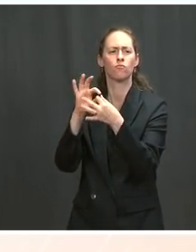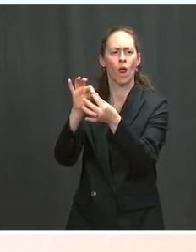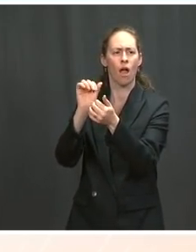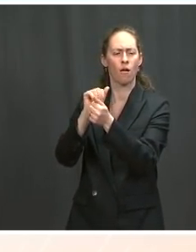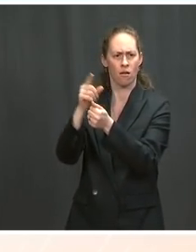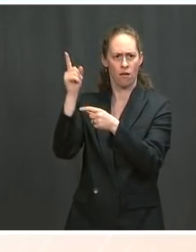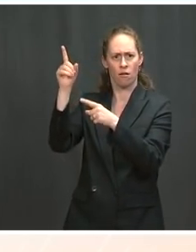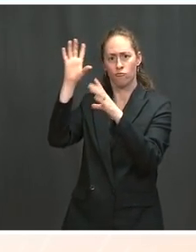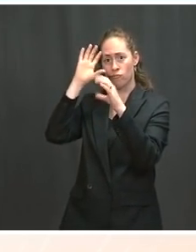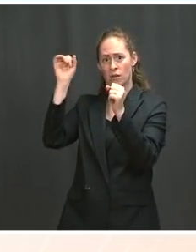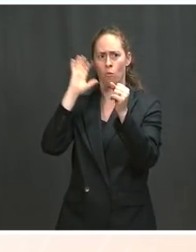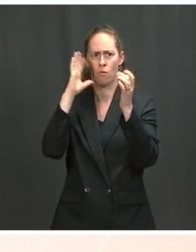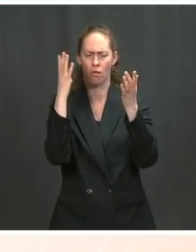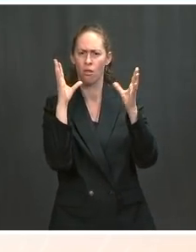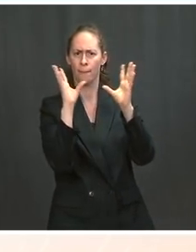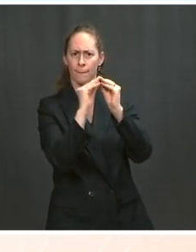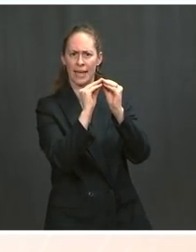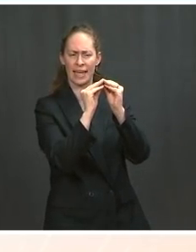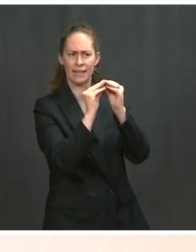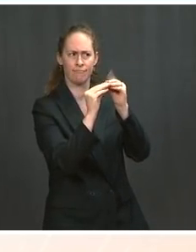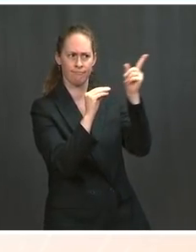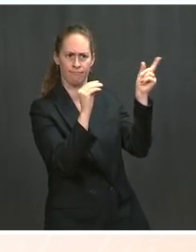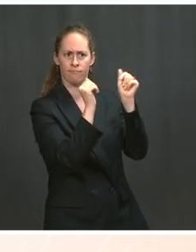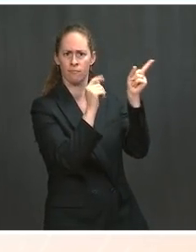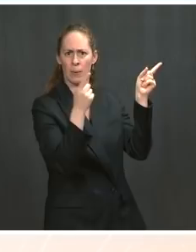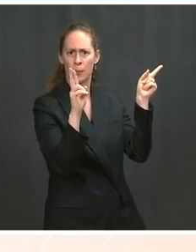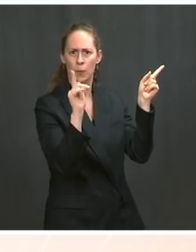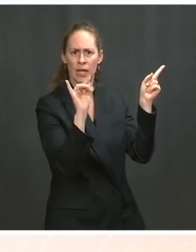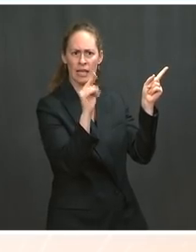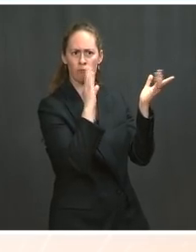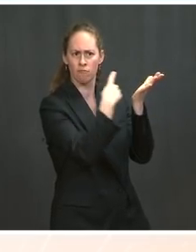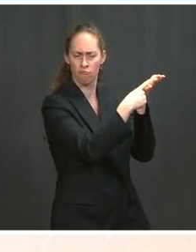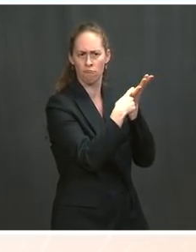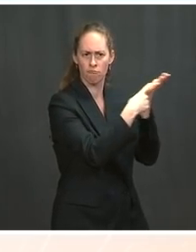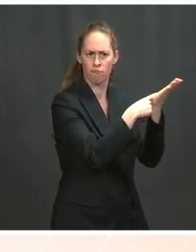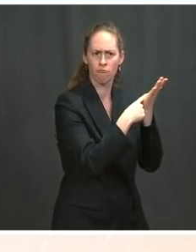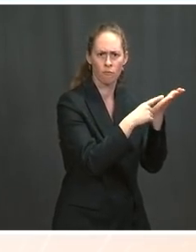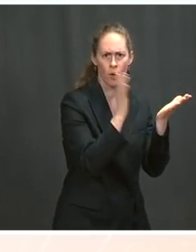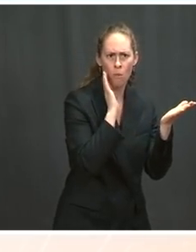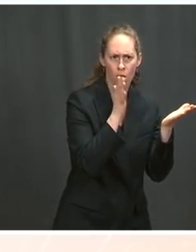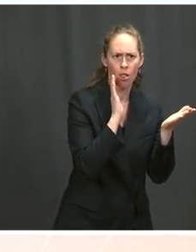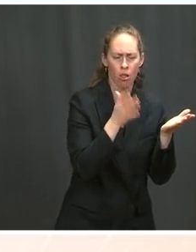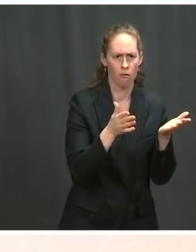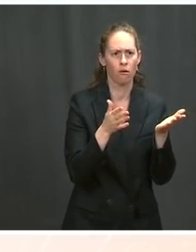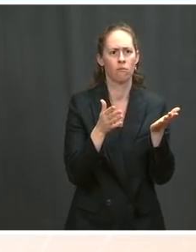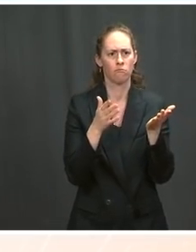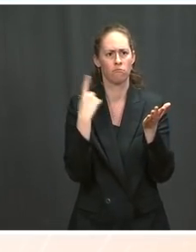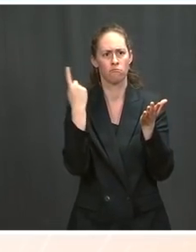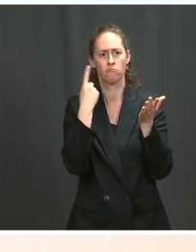But is that part of his first trip to Europe? Ms. Psaki: I don't have any additional details to confirm at this point in time.